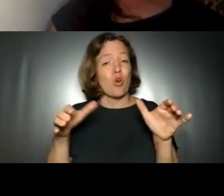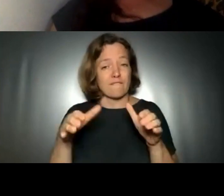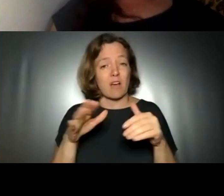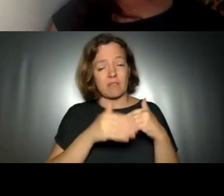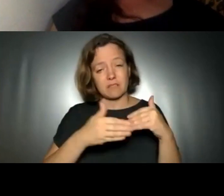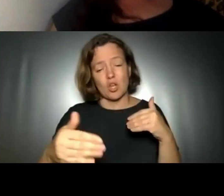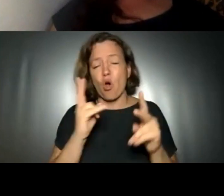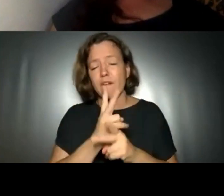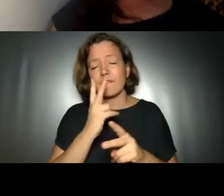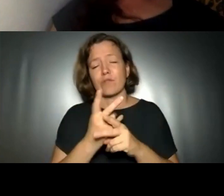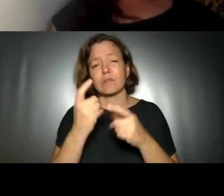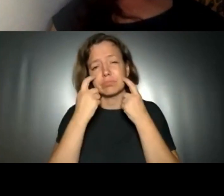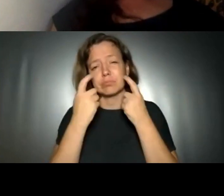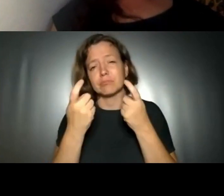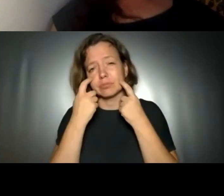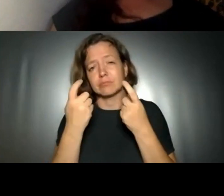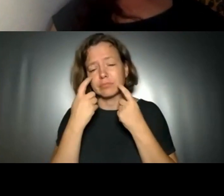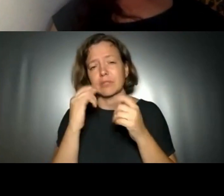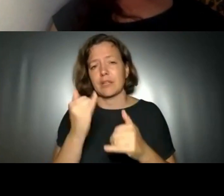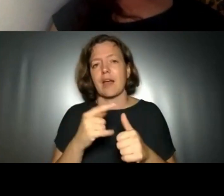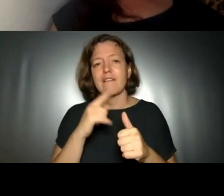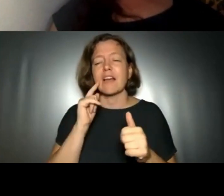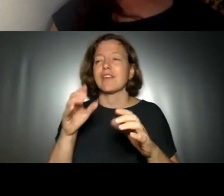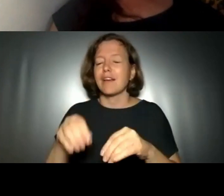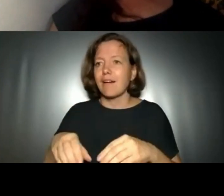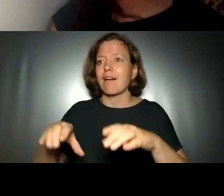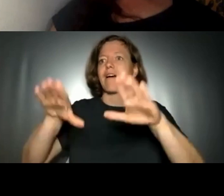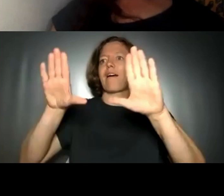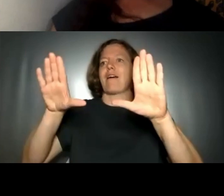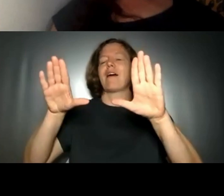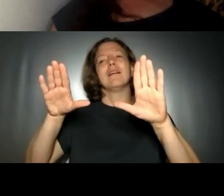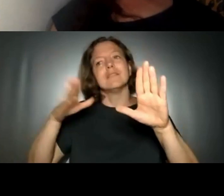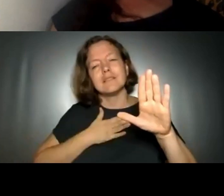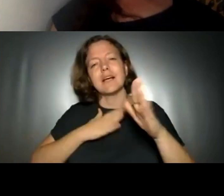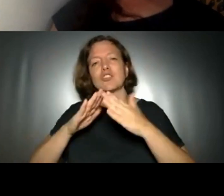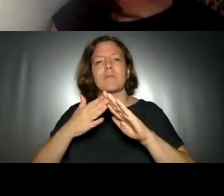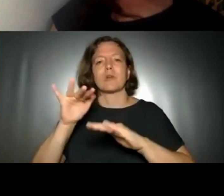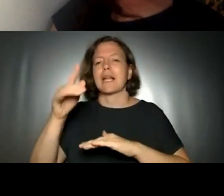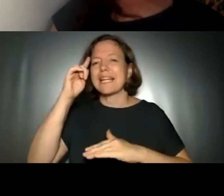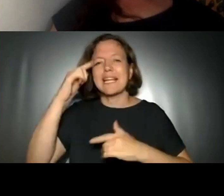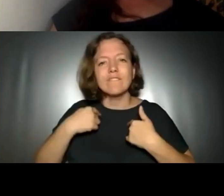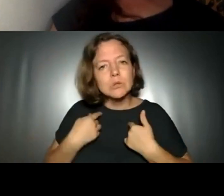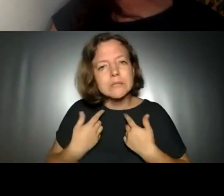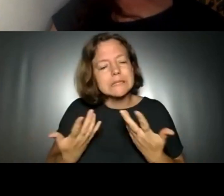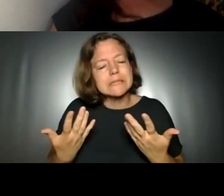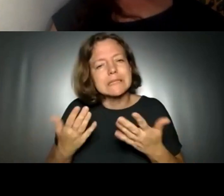to a community that I didn't even know existed. Besides that, Criptonite, here is my compliment: